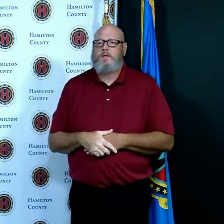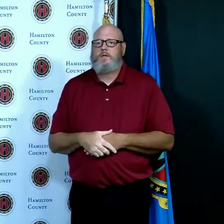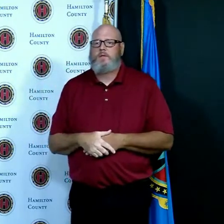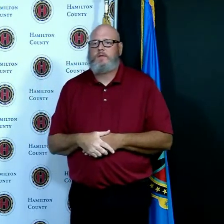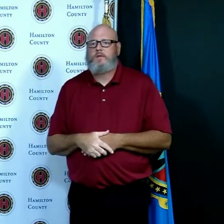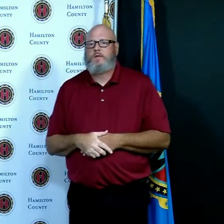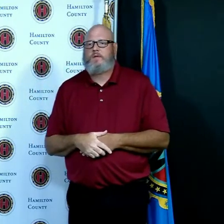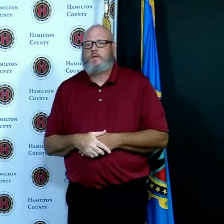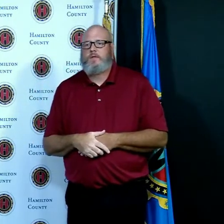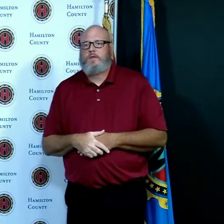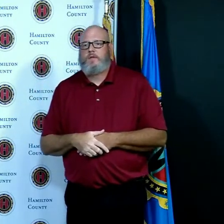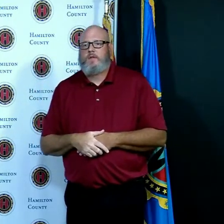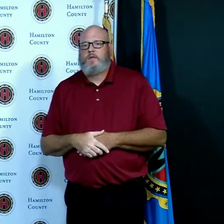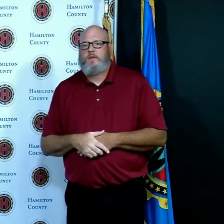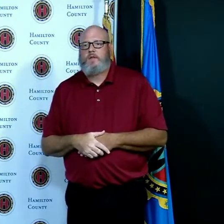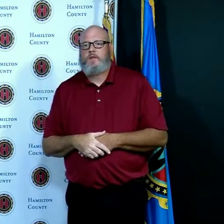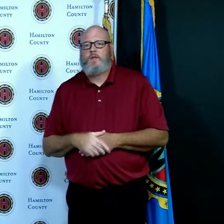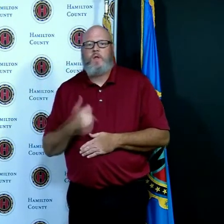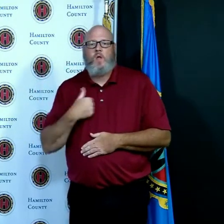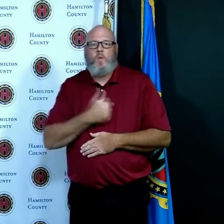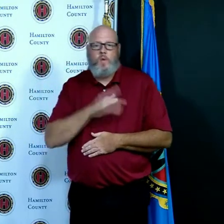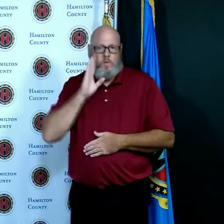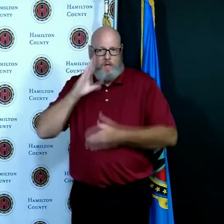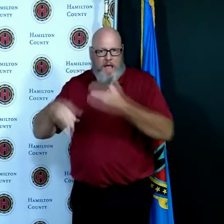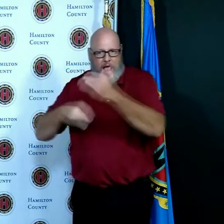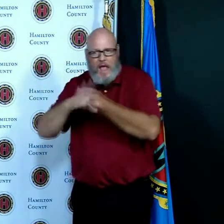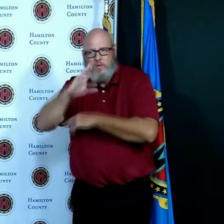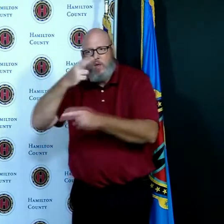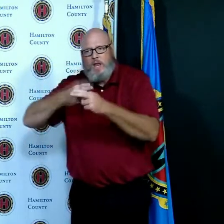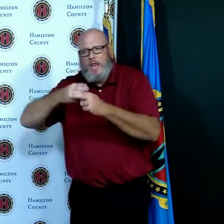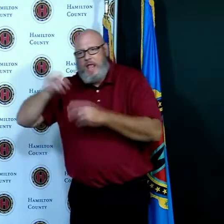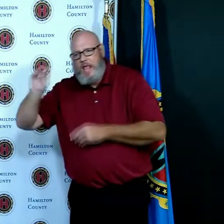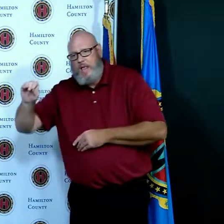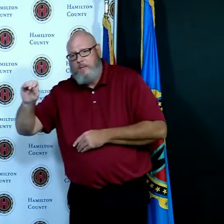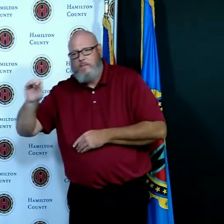between 24 and 72 hours with some additional questions and our